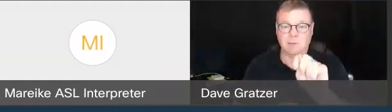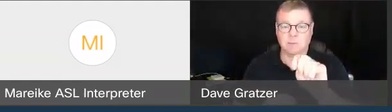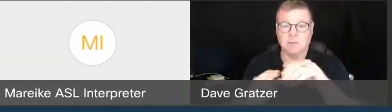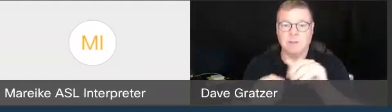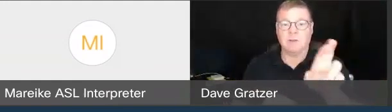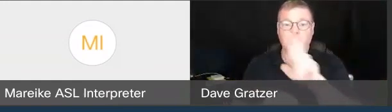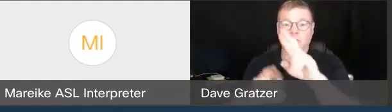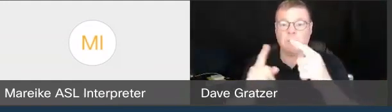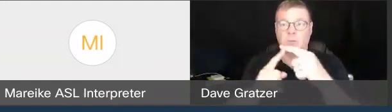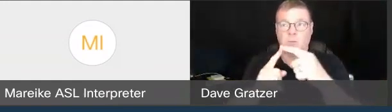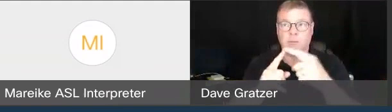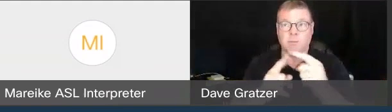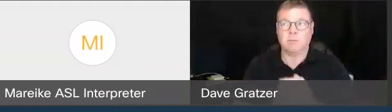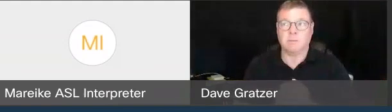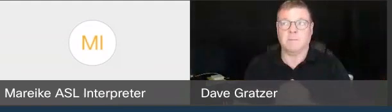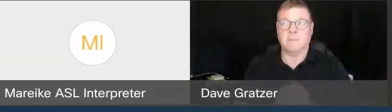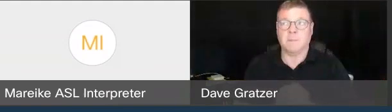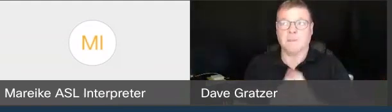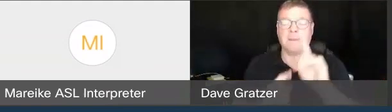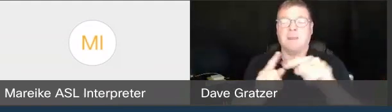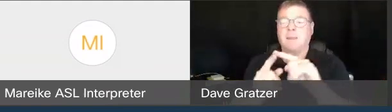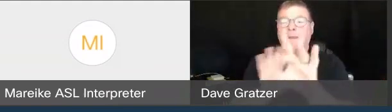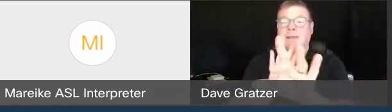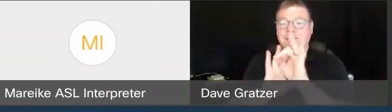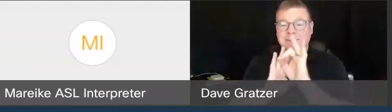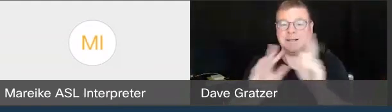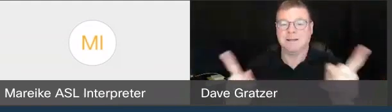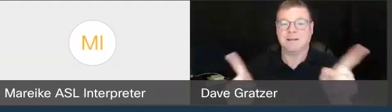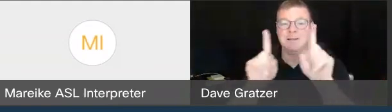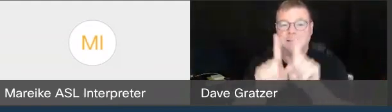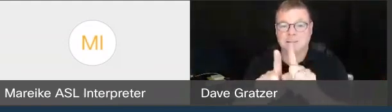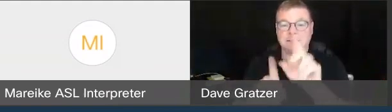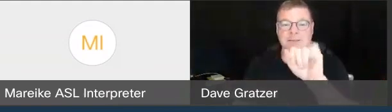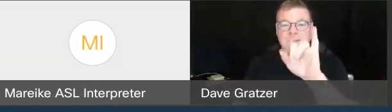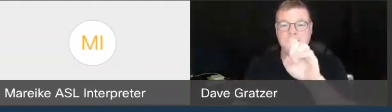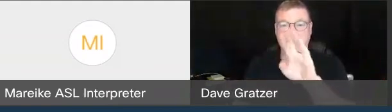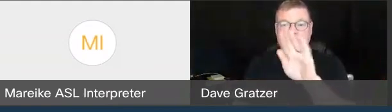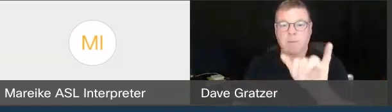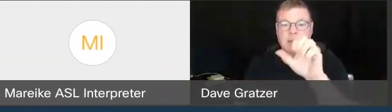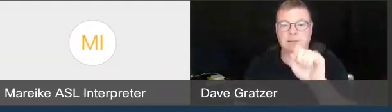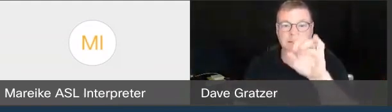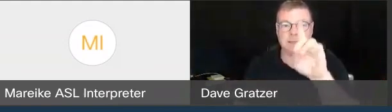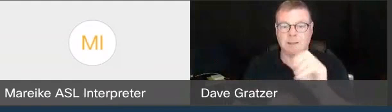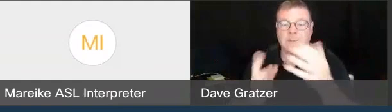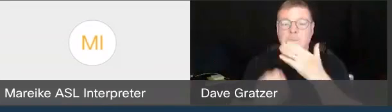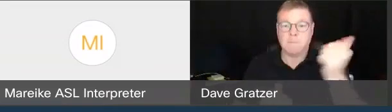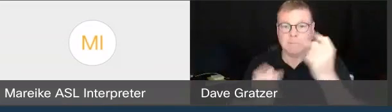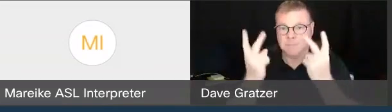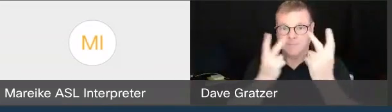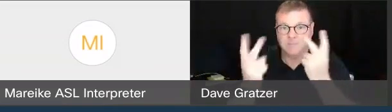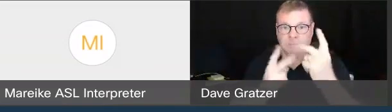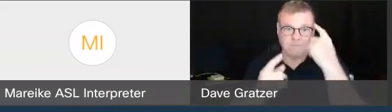of the screen, then select "side by side" for best visit best visibility of the interpreters.